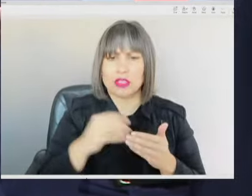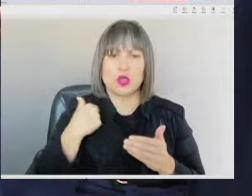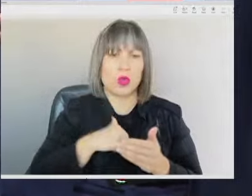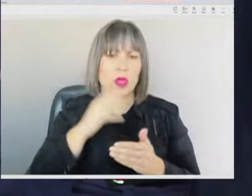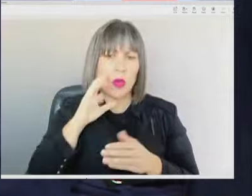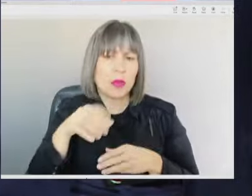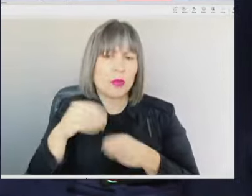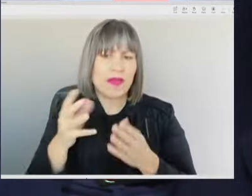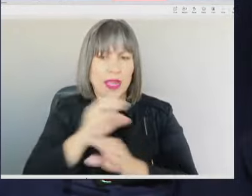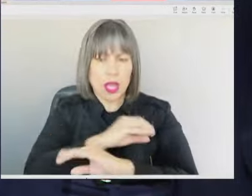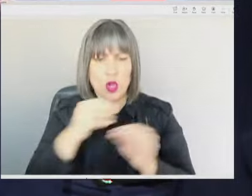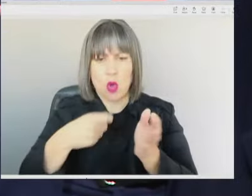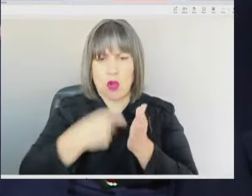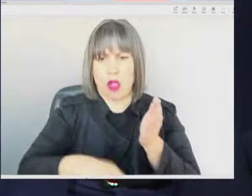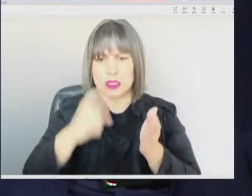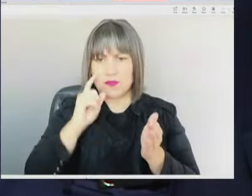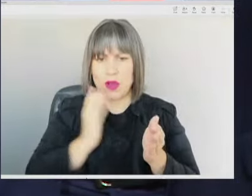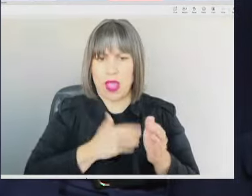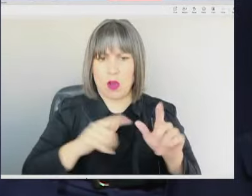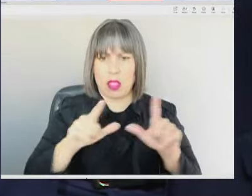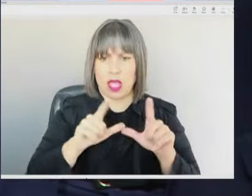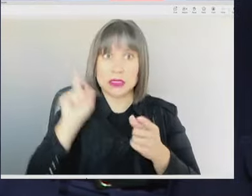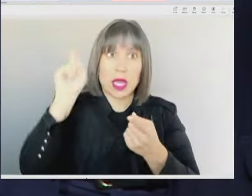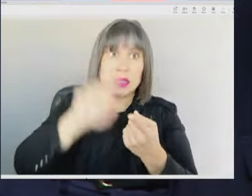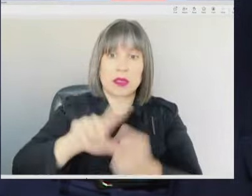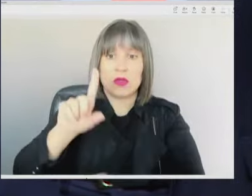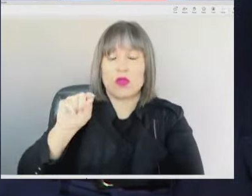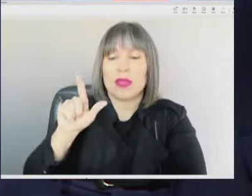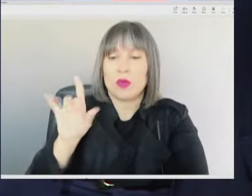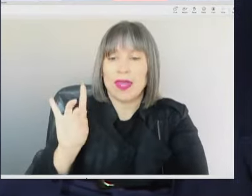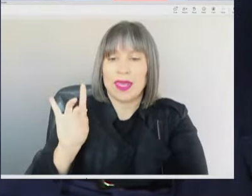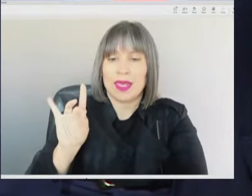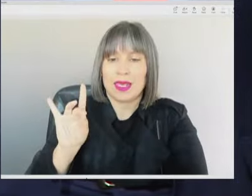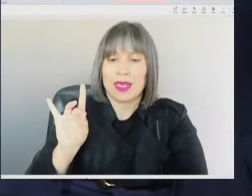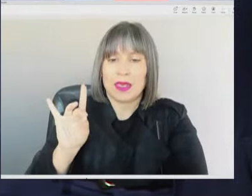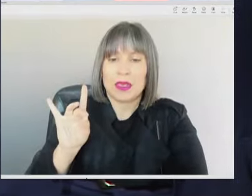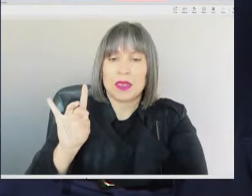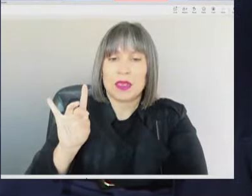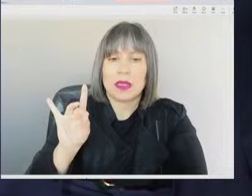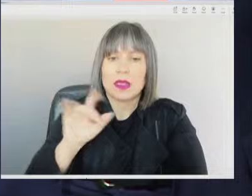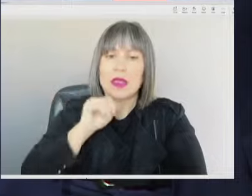license through 2028. So this not just goes for the initial implementation. We're talking